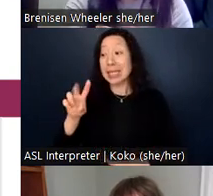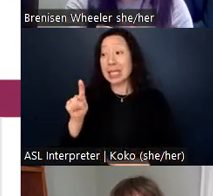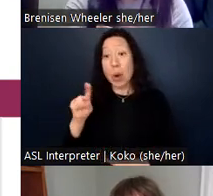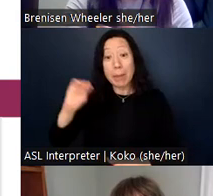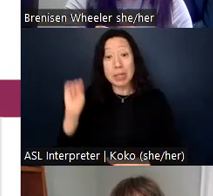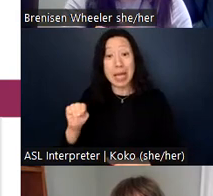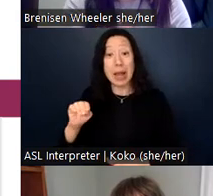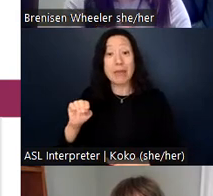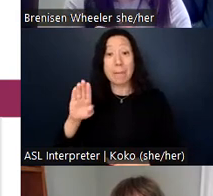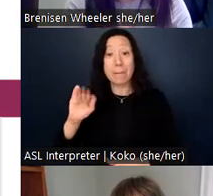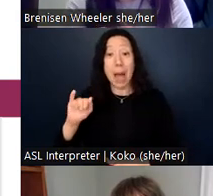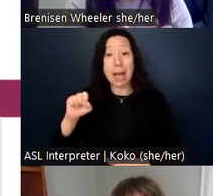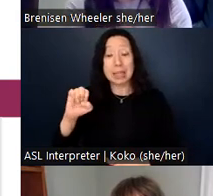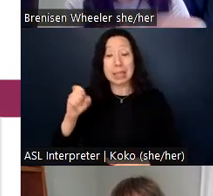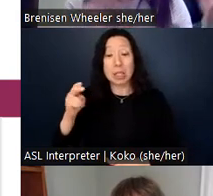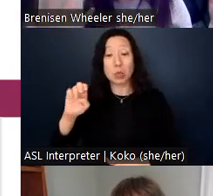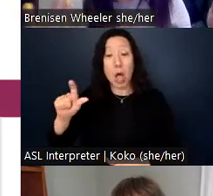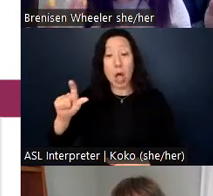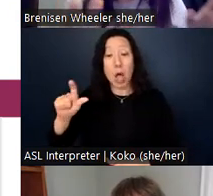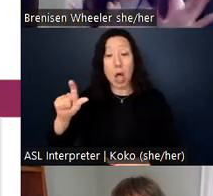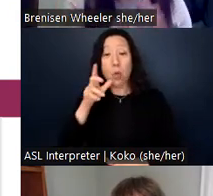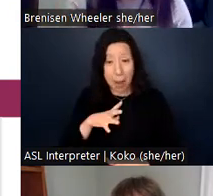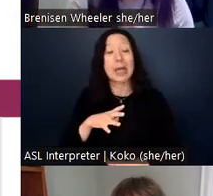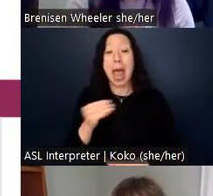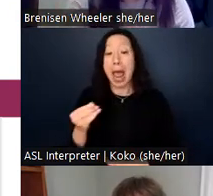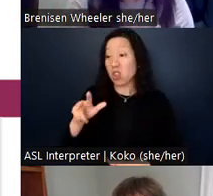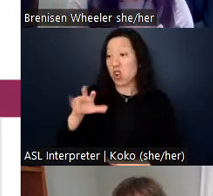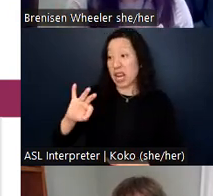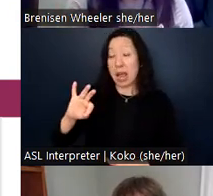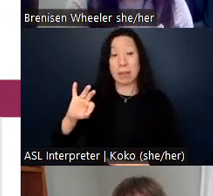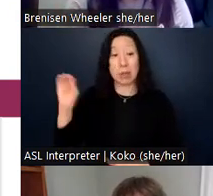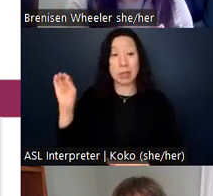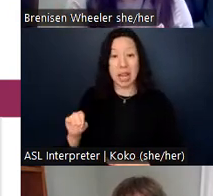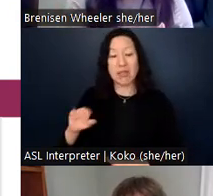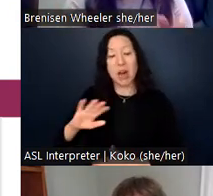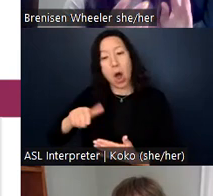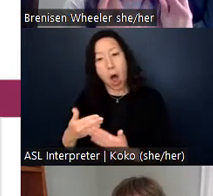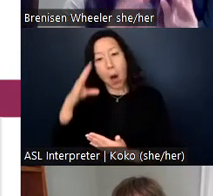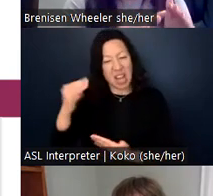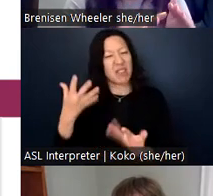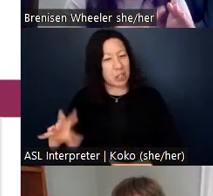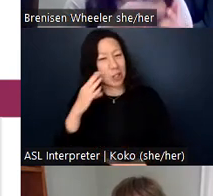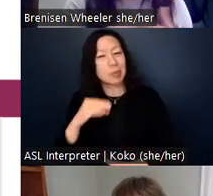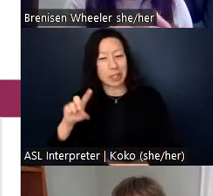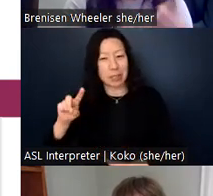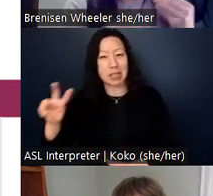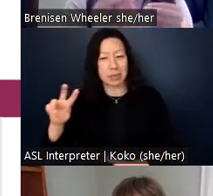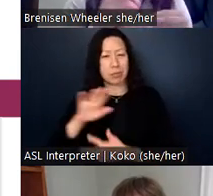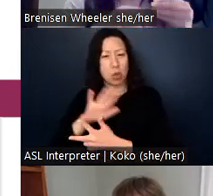men have experienced myself. 13:00:54 And so these 3 statistics start to